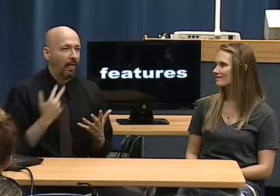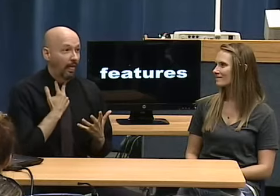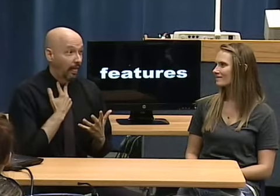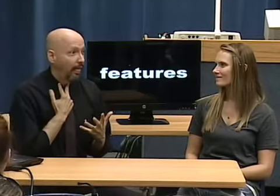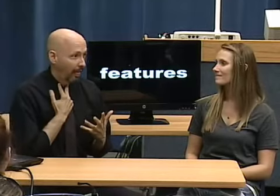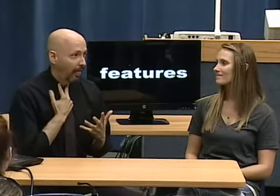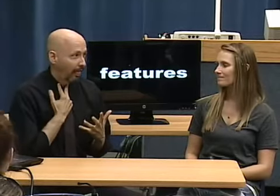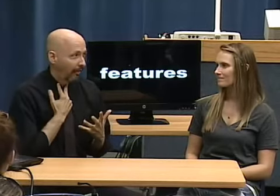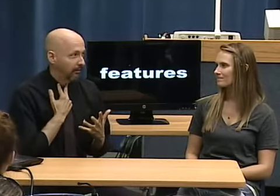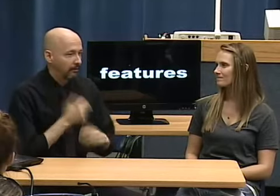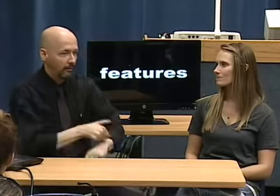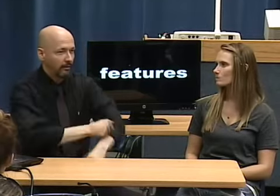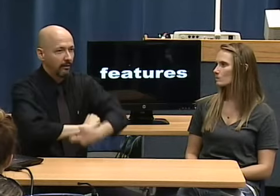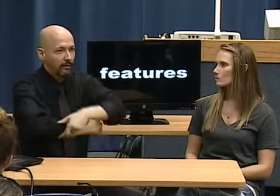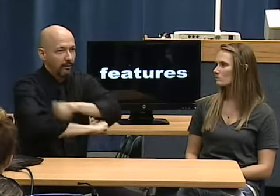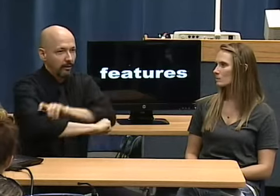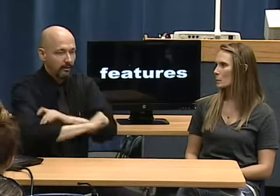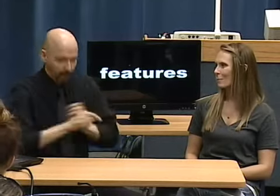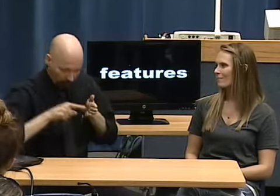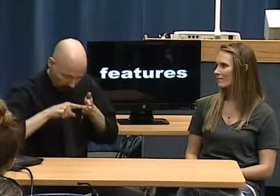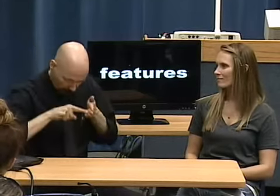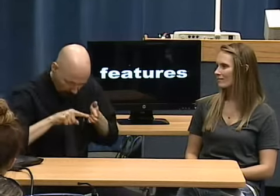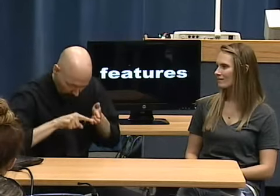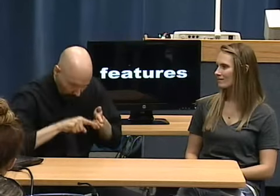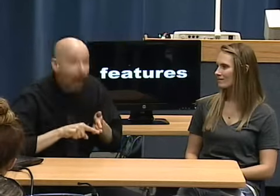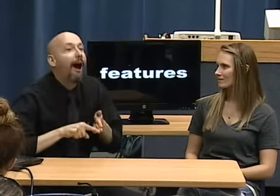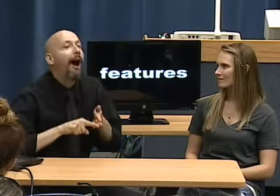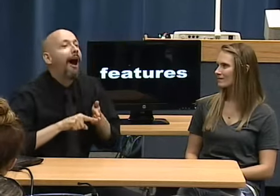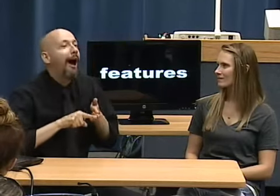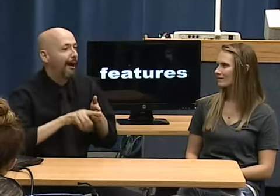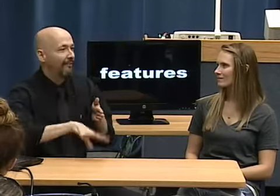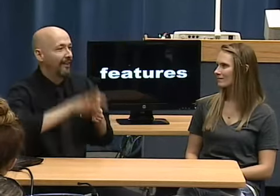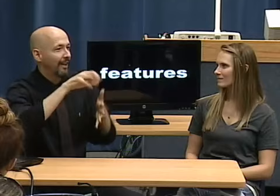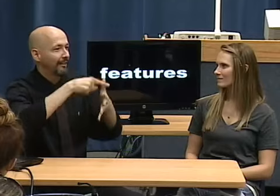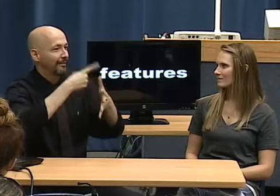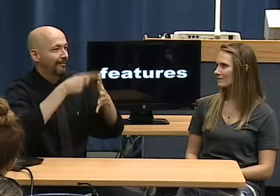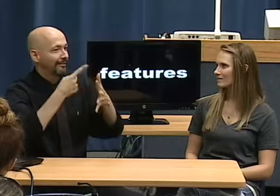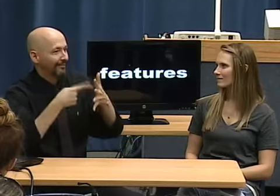I was stuck for words. So I rolled up my sleeves, did some digging, "Aha!" I found the features.